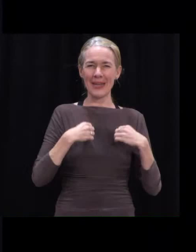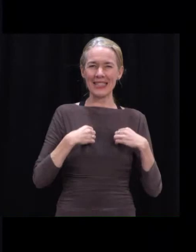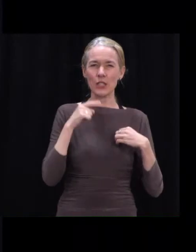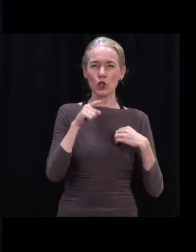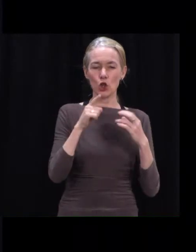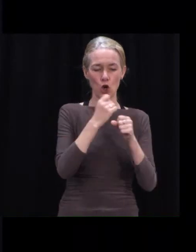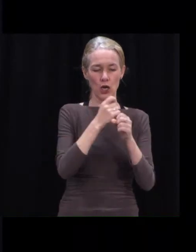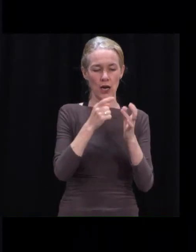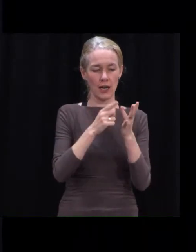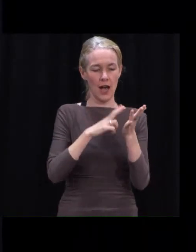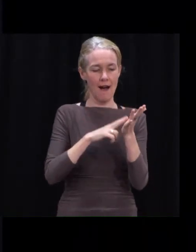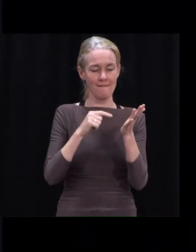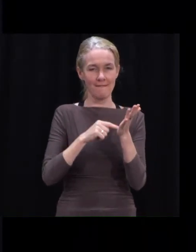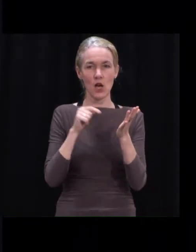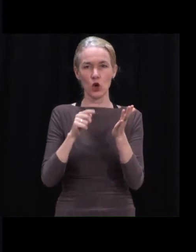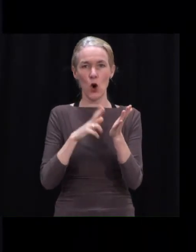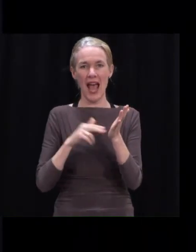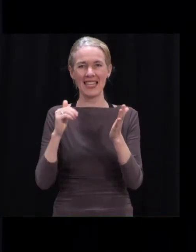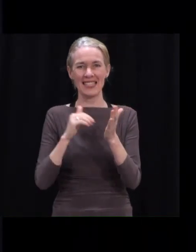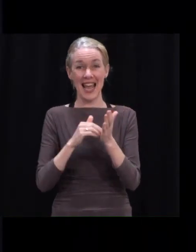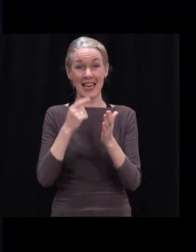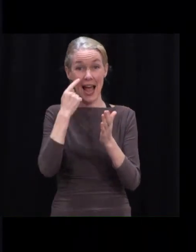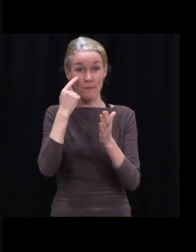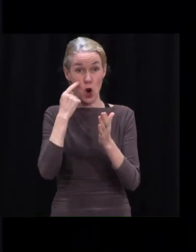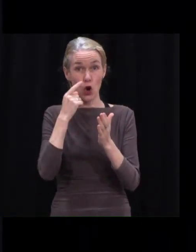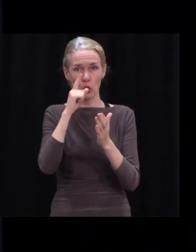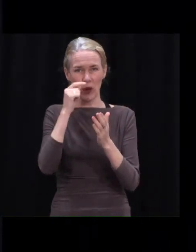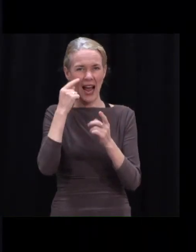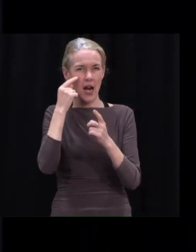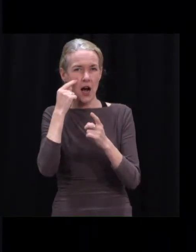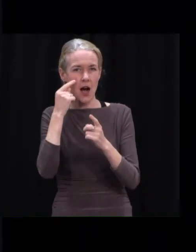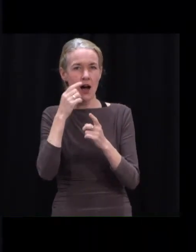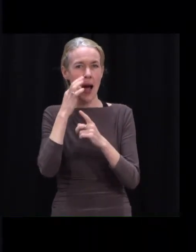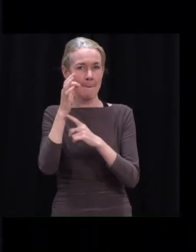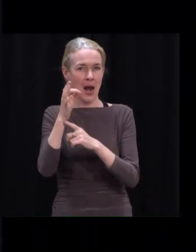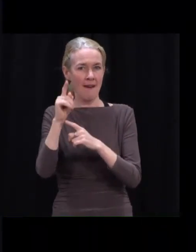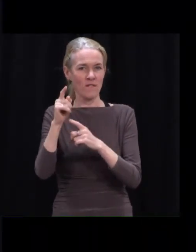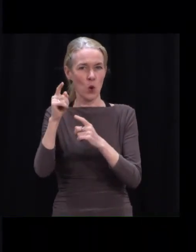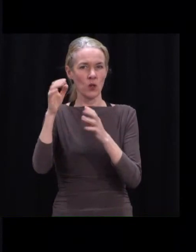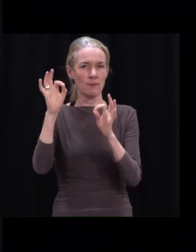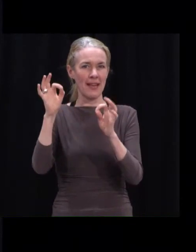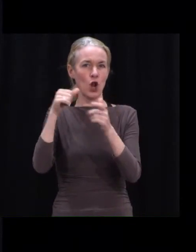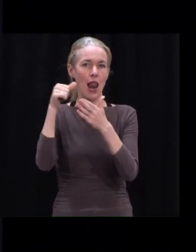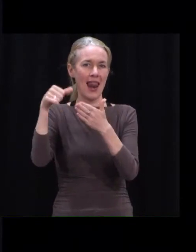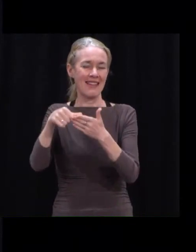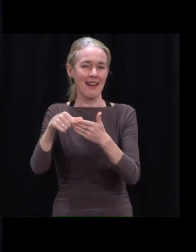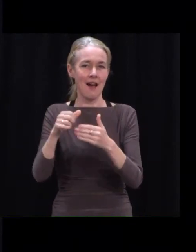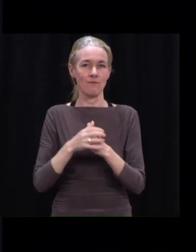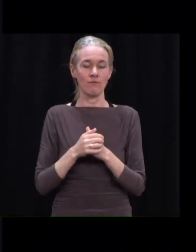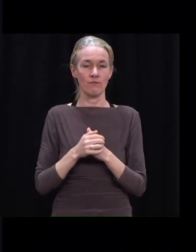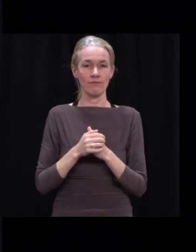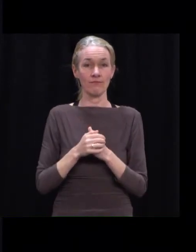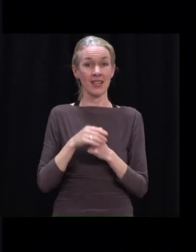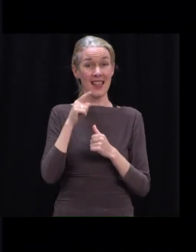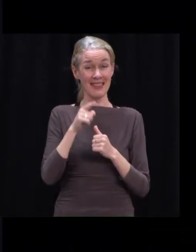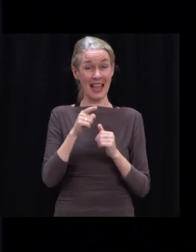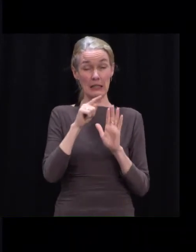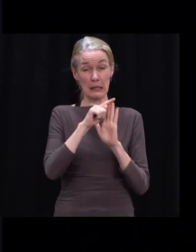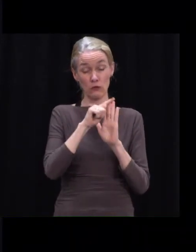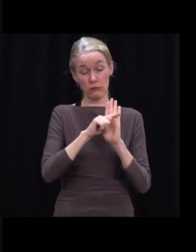applications started coming in.